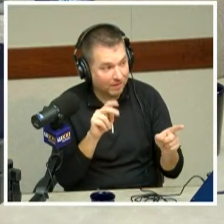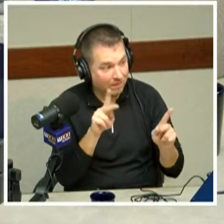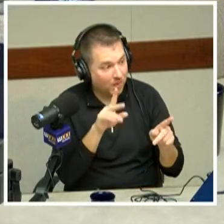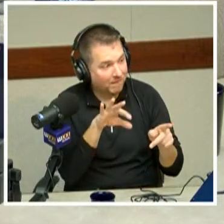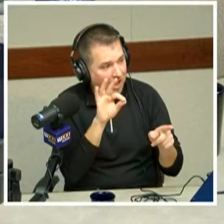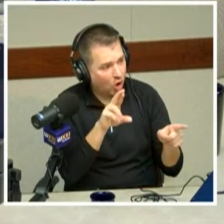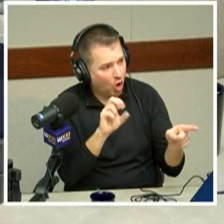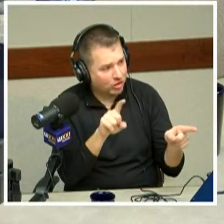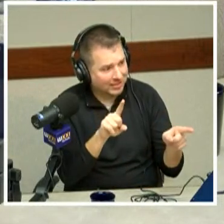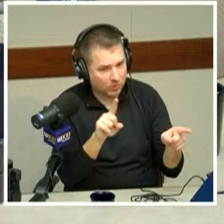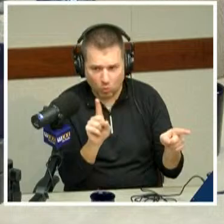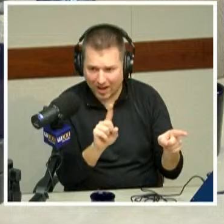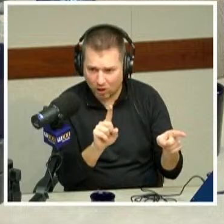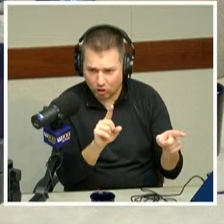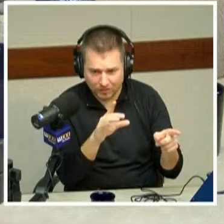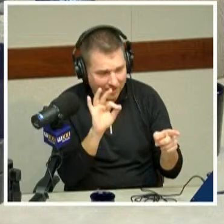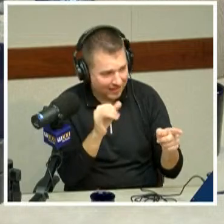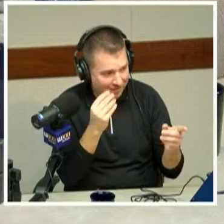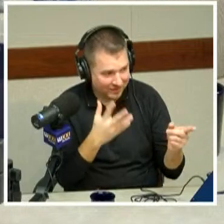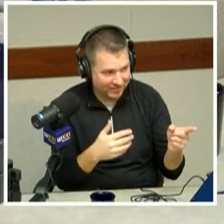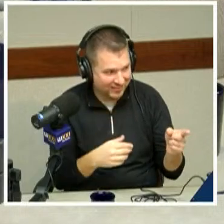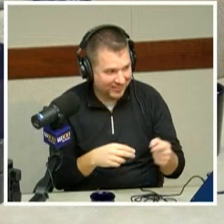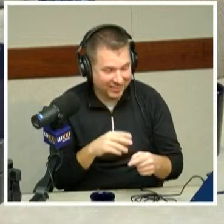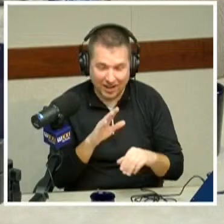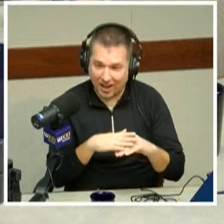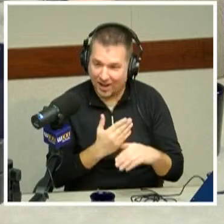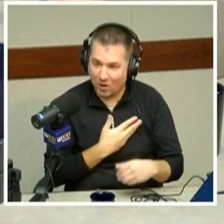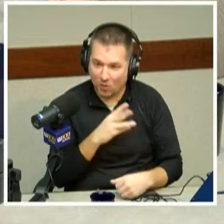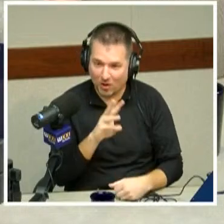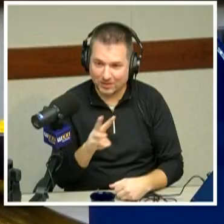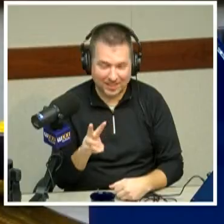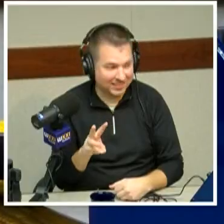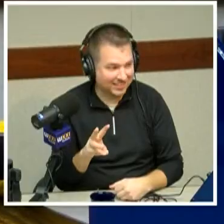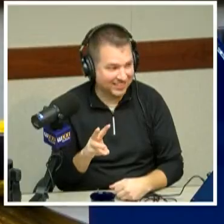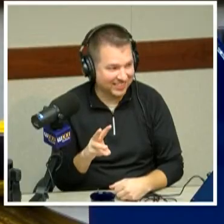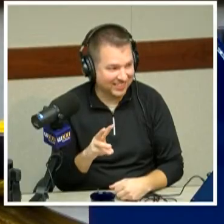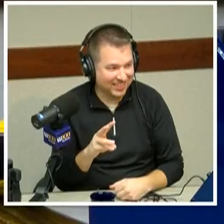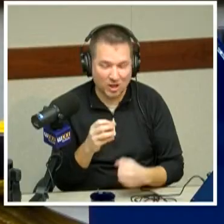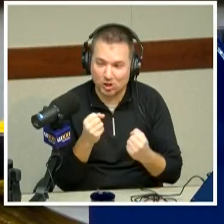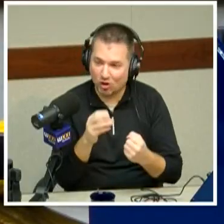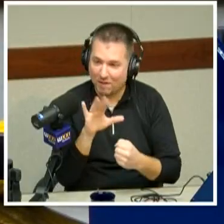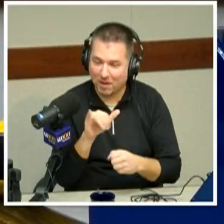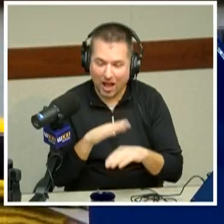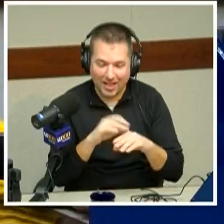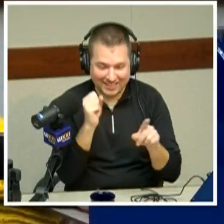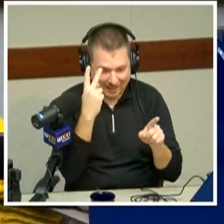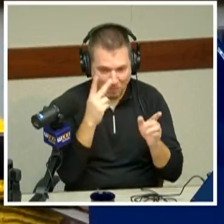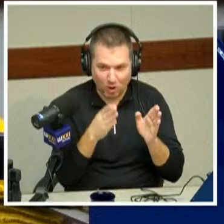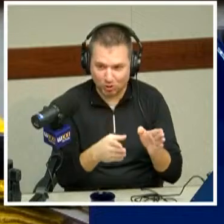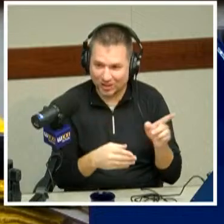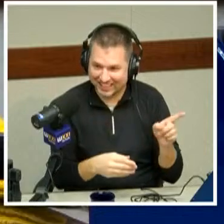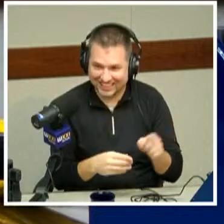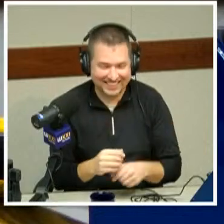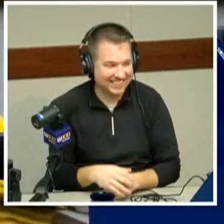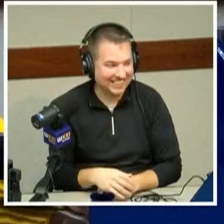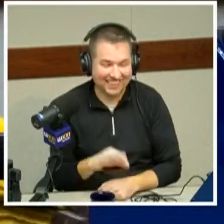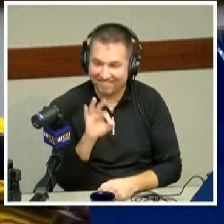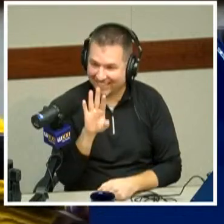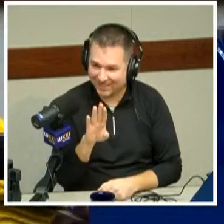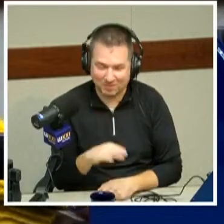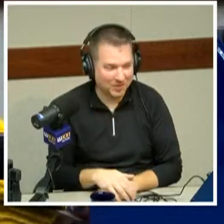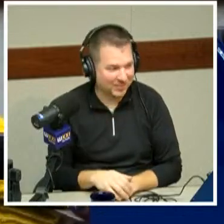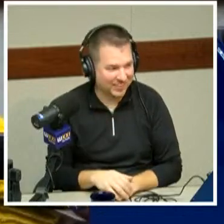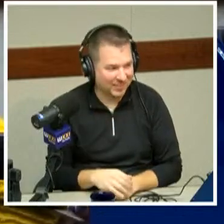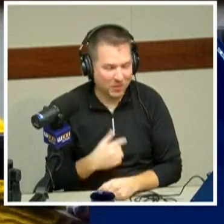Rochester school of the deaf on our website drive by on St Paul Street um Facebook we're we're here